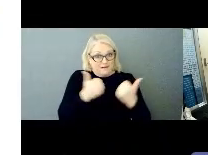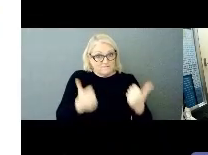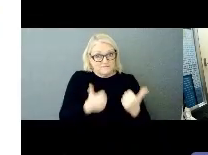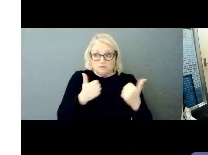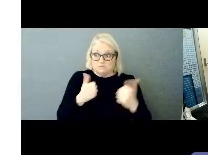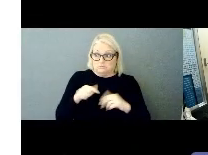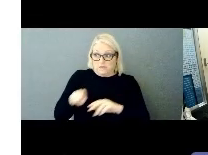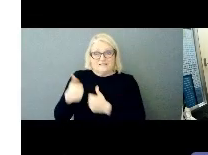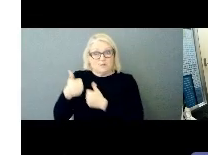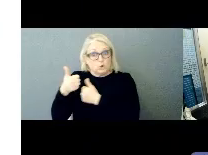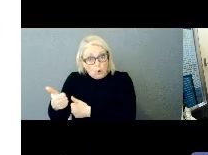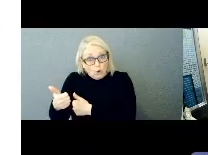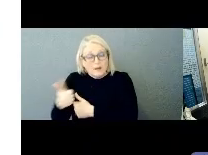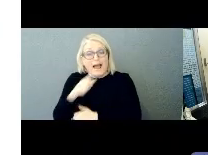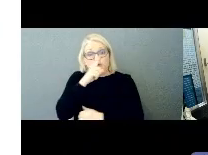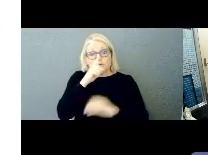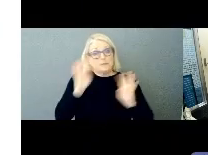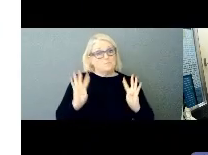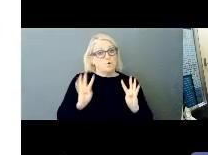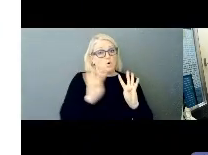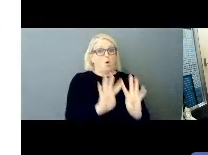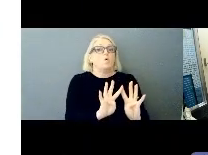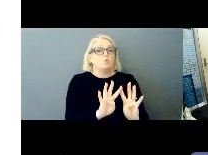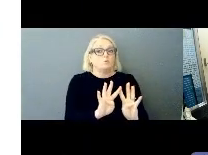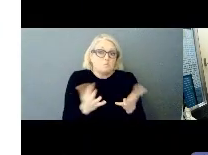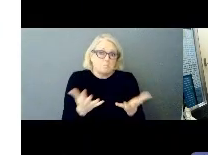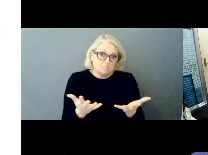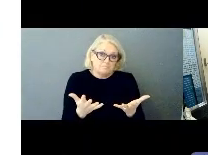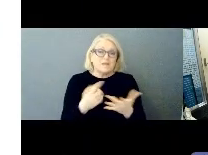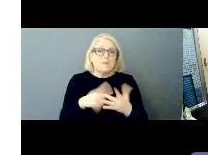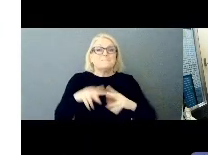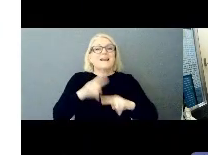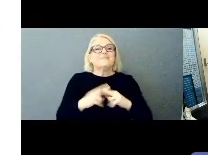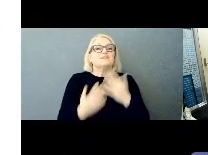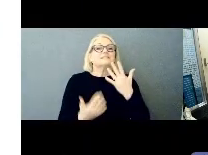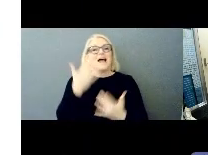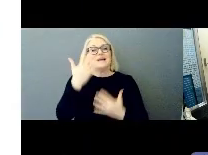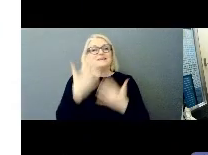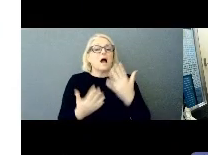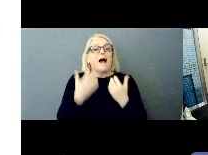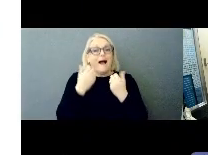And putting data in the hands of frontline providers and particularly around quality improvement.